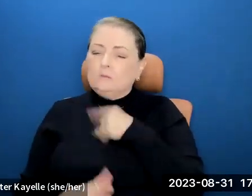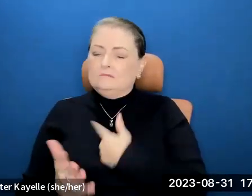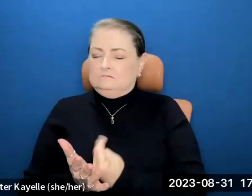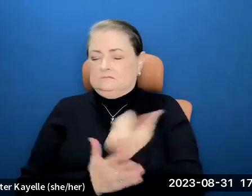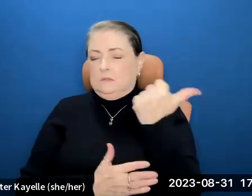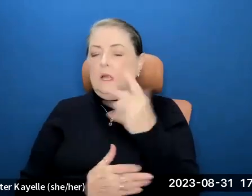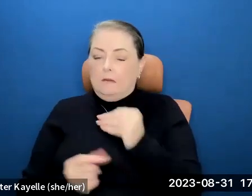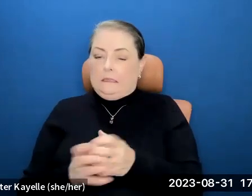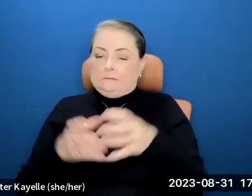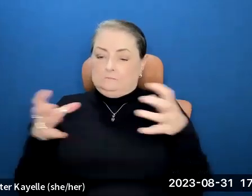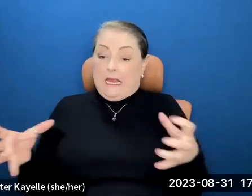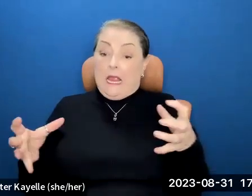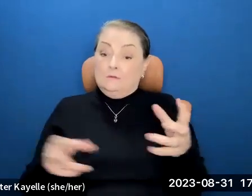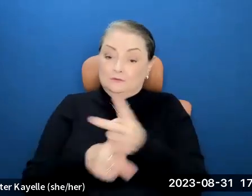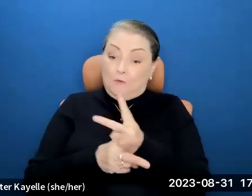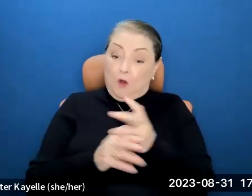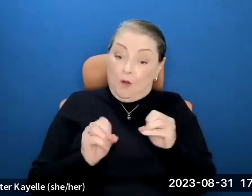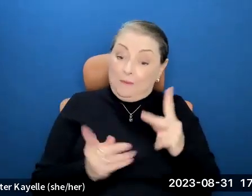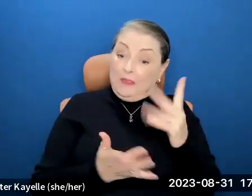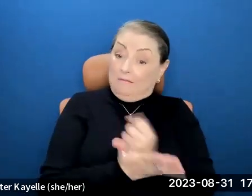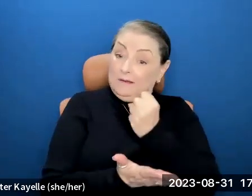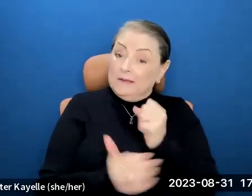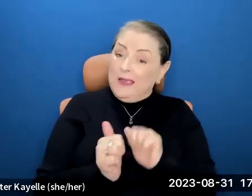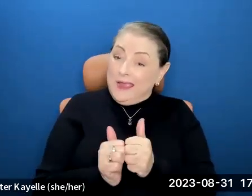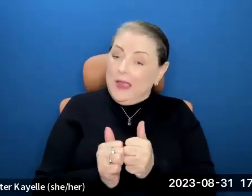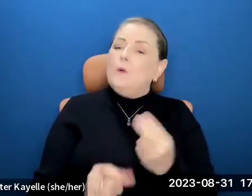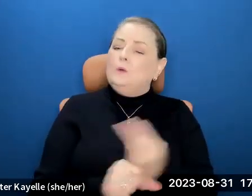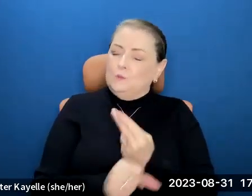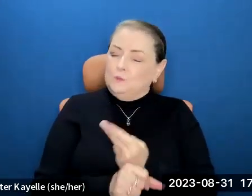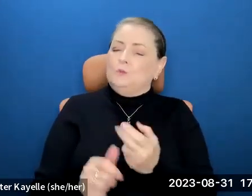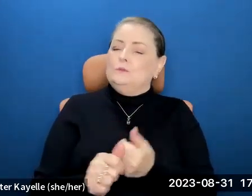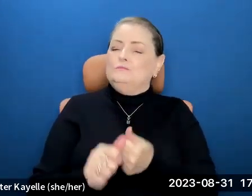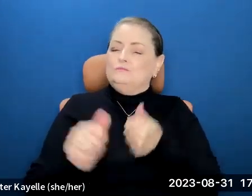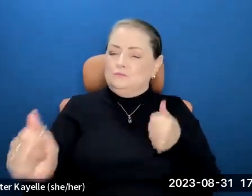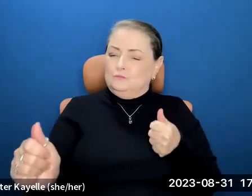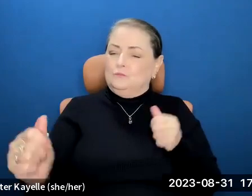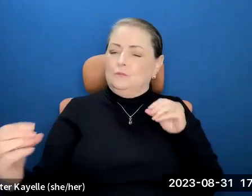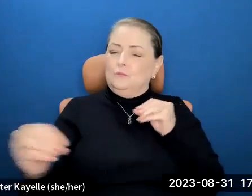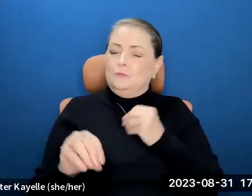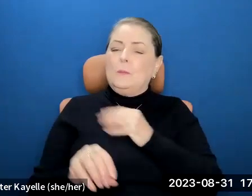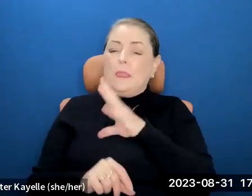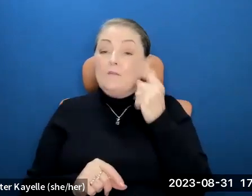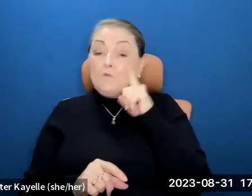expanding supervision opportunities by allowing remote supervision however for patient safety